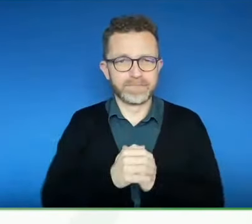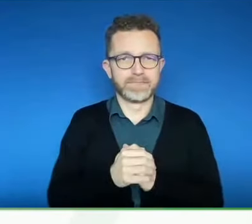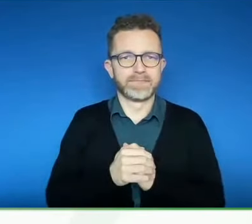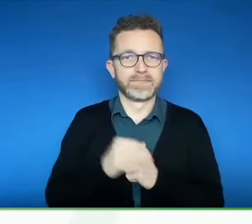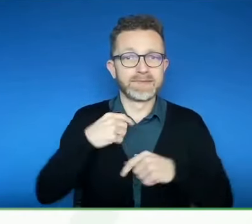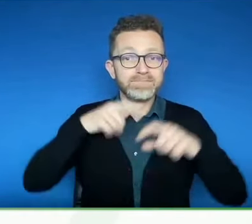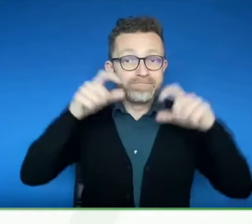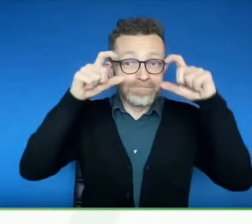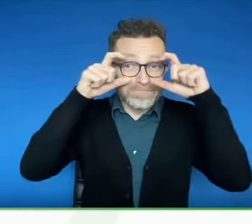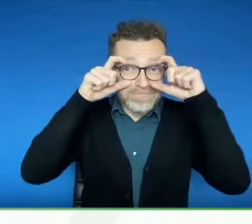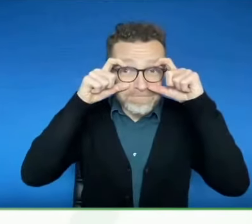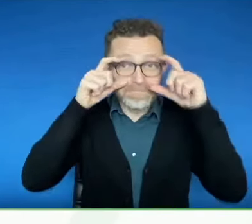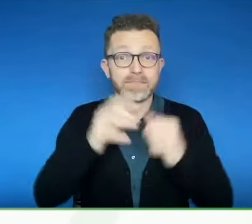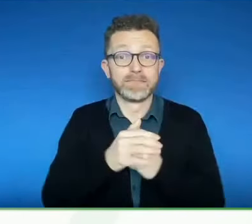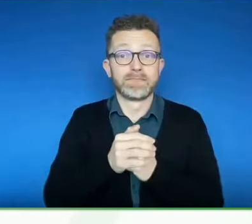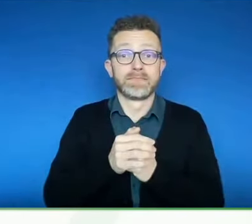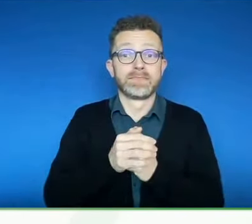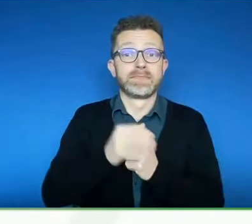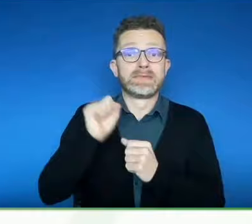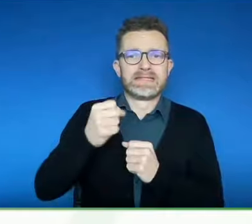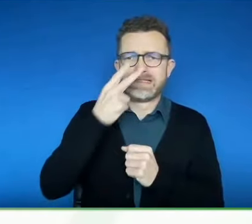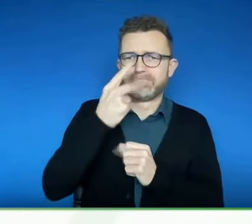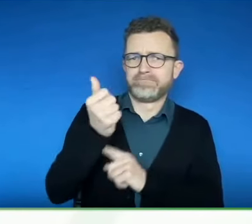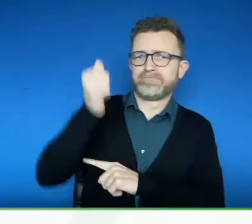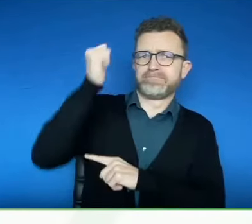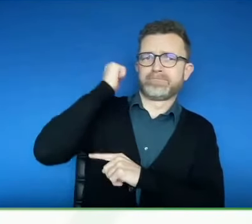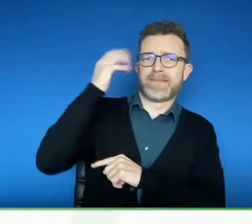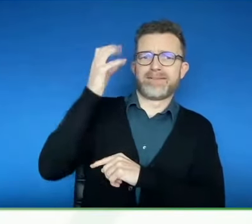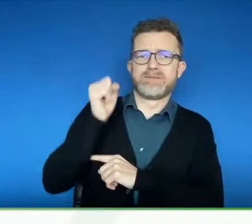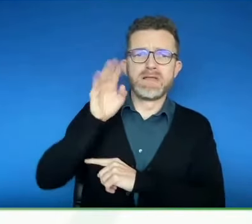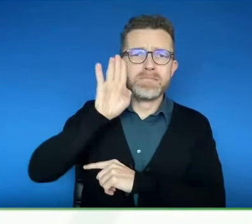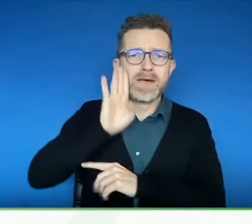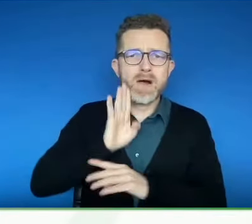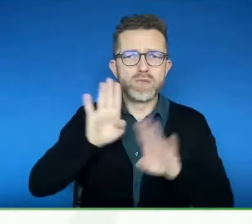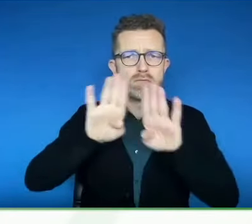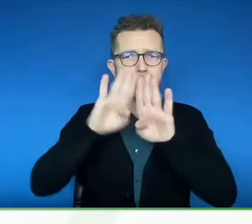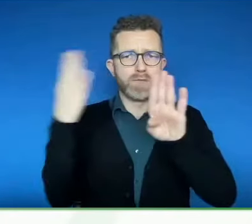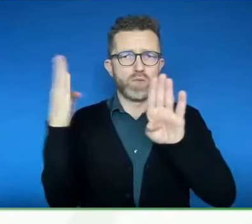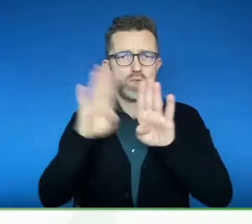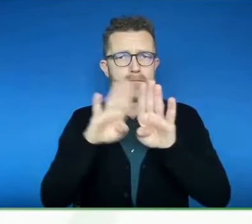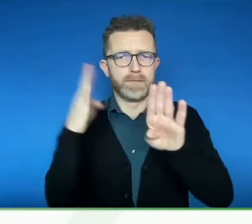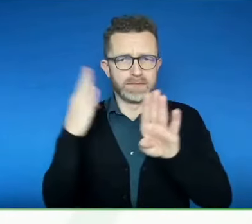She is a white woman with blonde hair and wearing a pink T-shirt, so